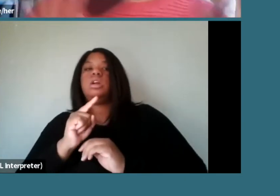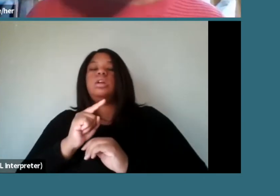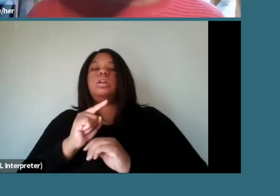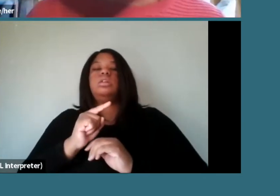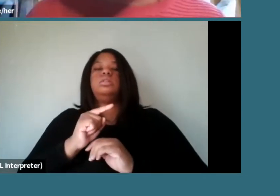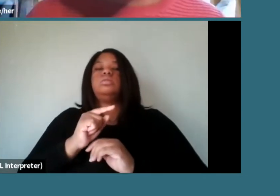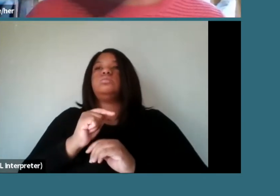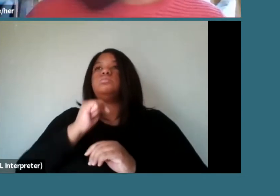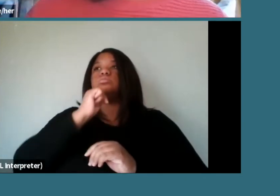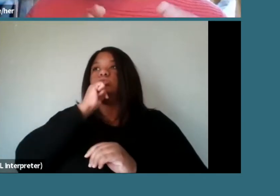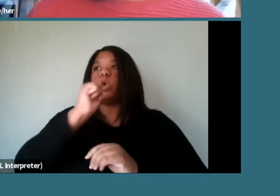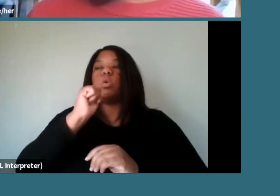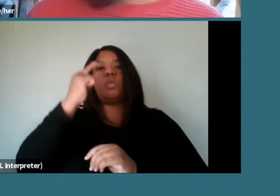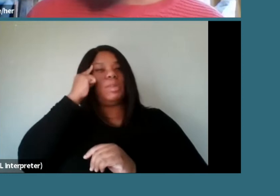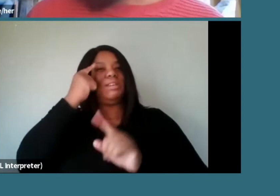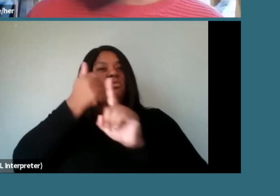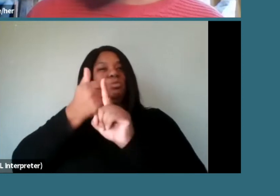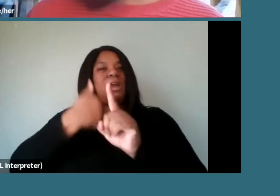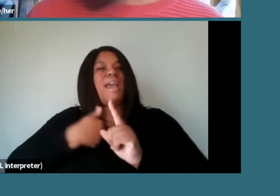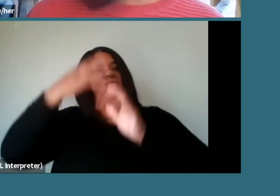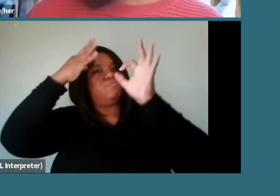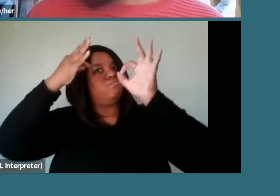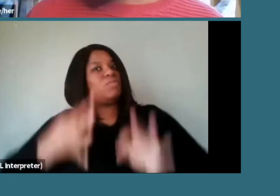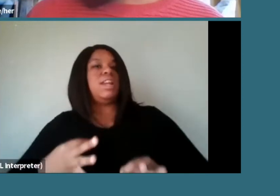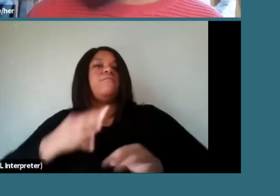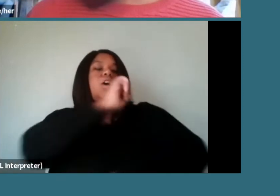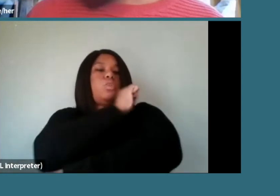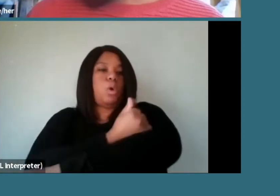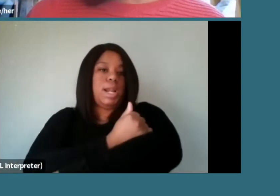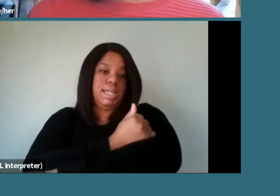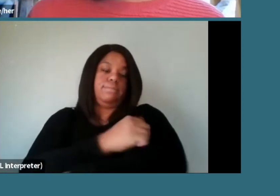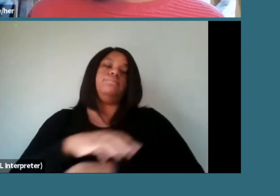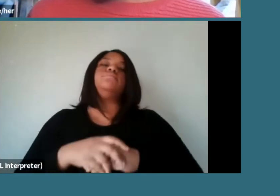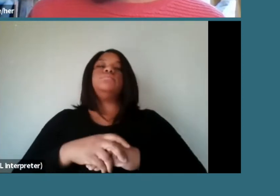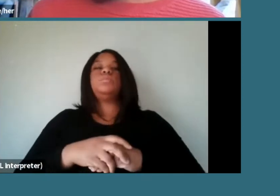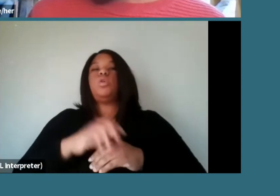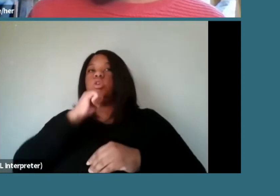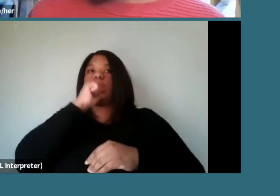have the definitive authority or that you are the expert on this person's identity.